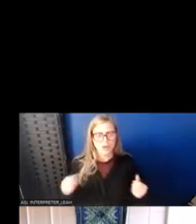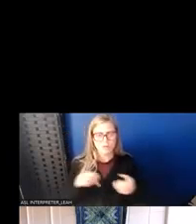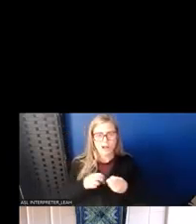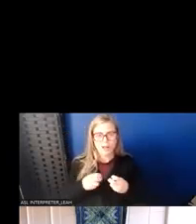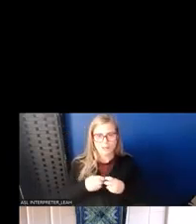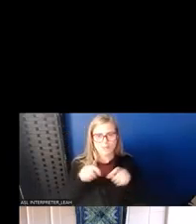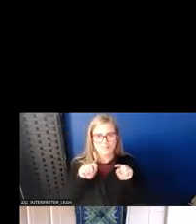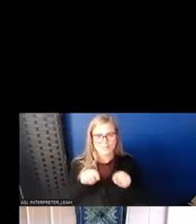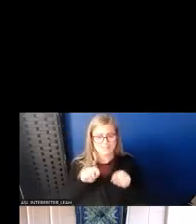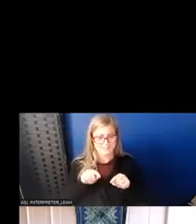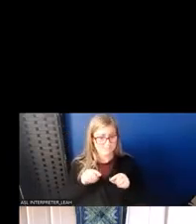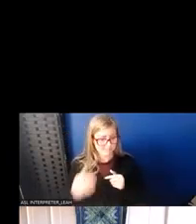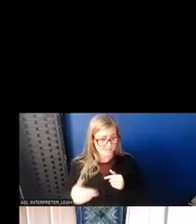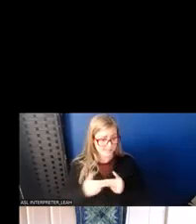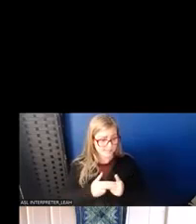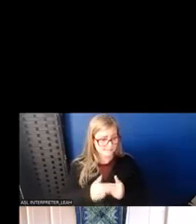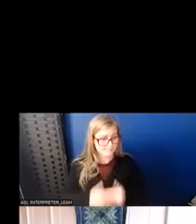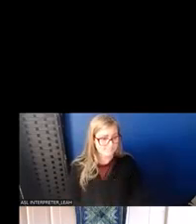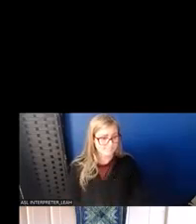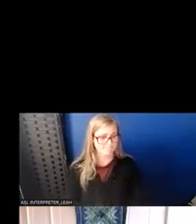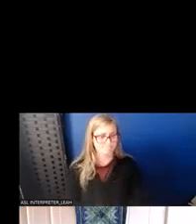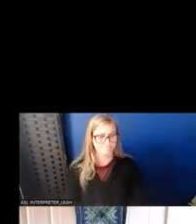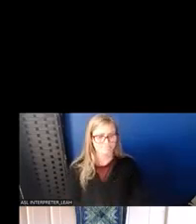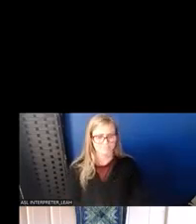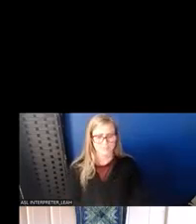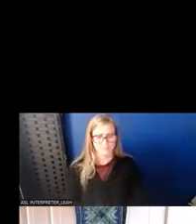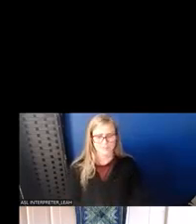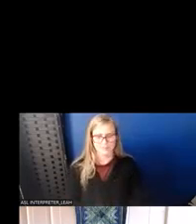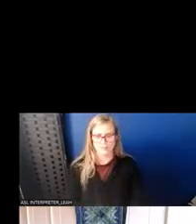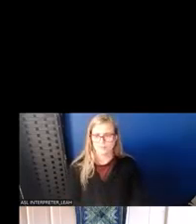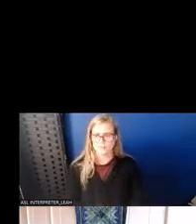Next slide.